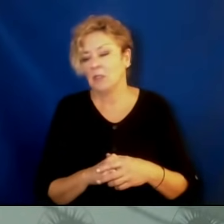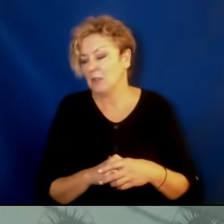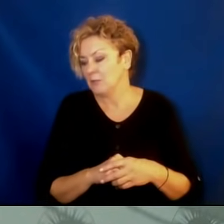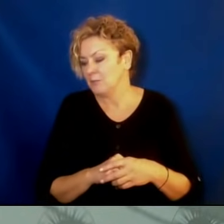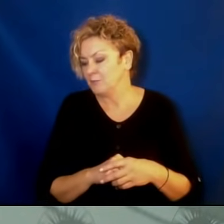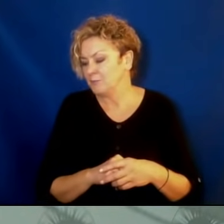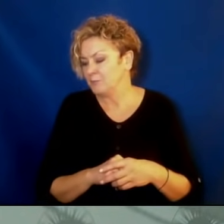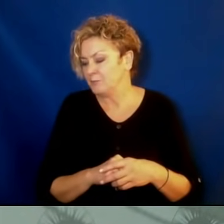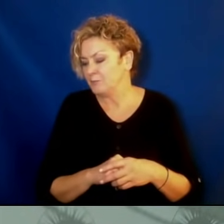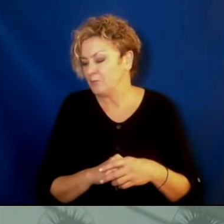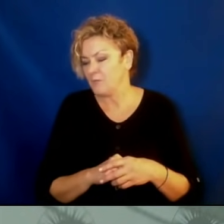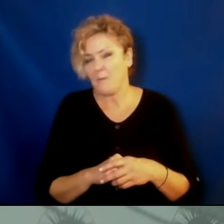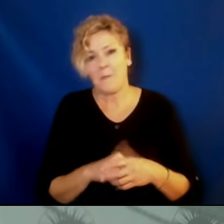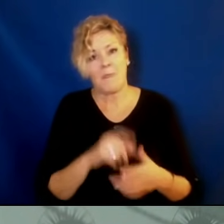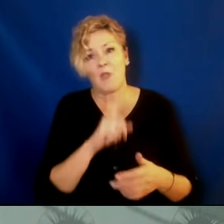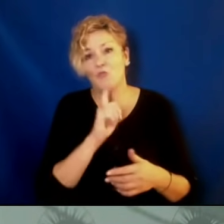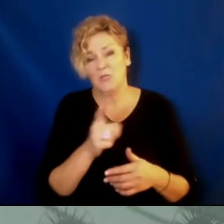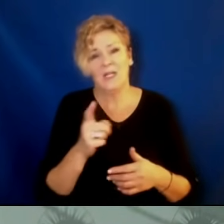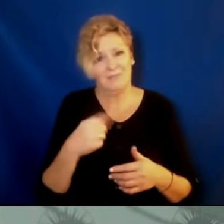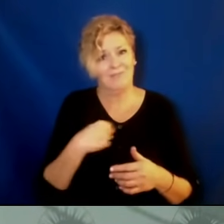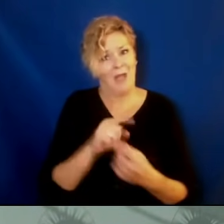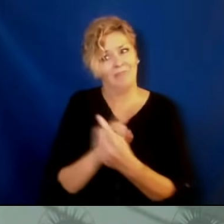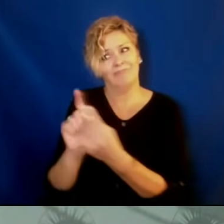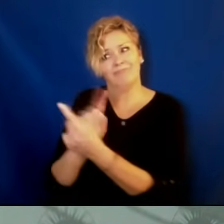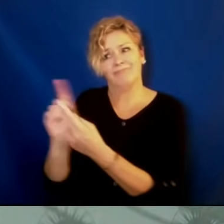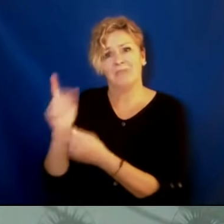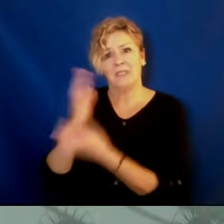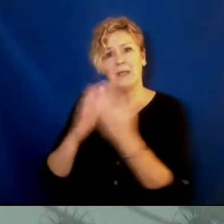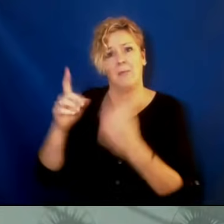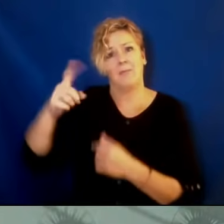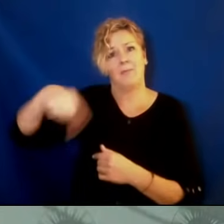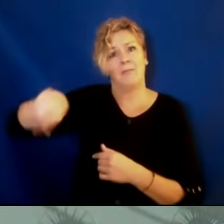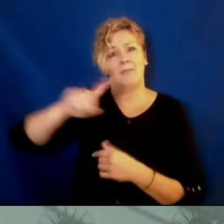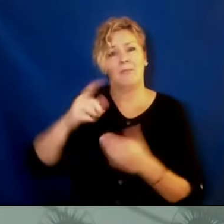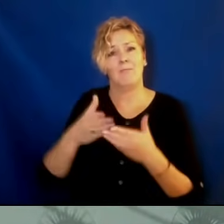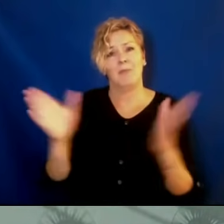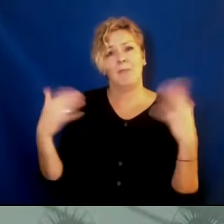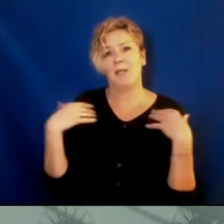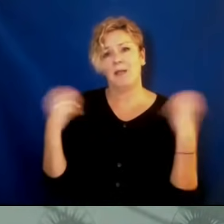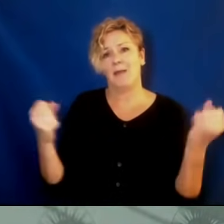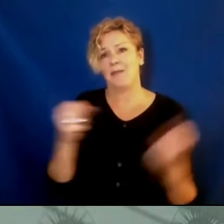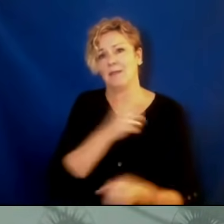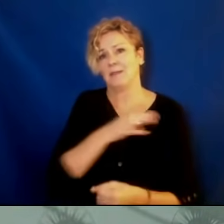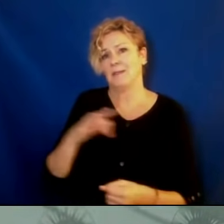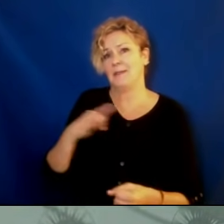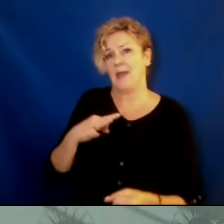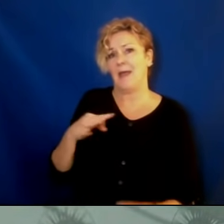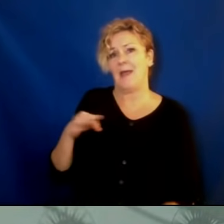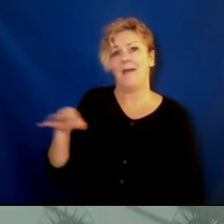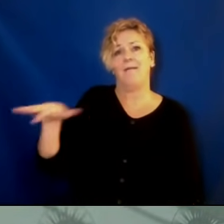period, which I think everyone understood was going to be difficult given respiratory illness season. It's why we started doing the work in the